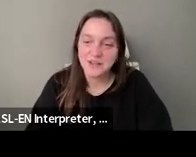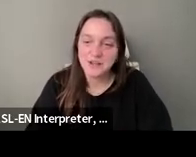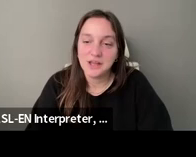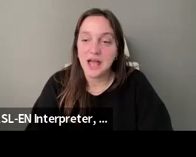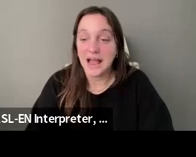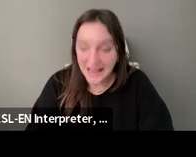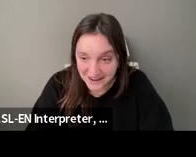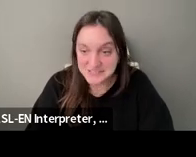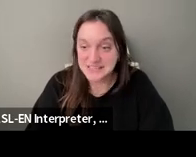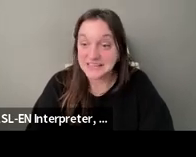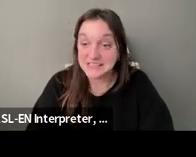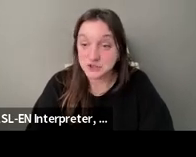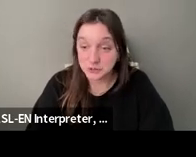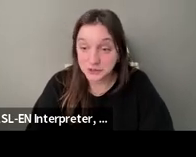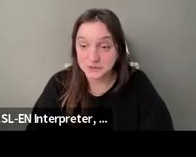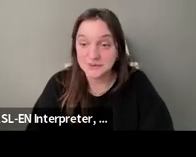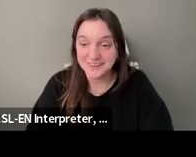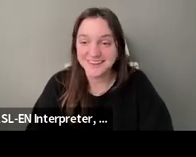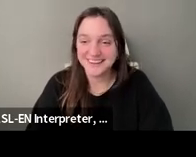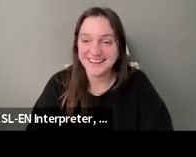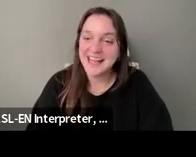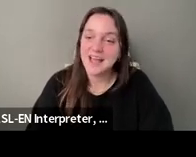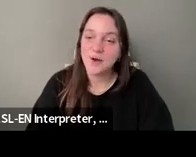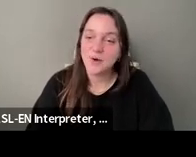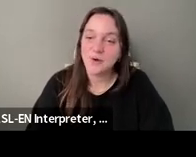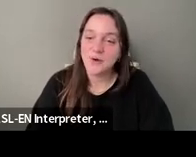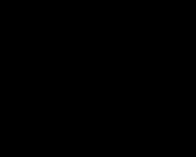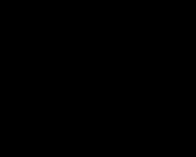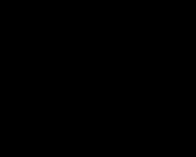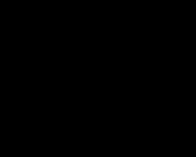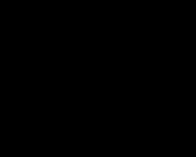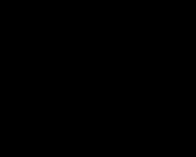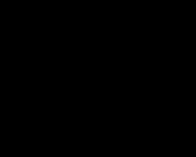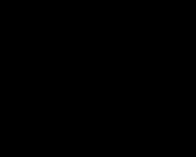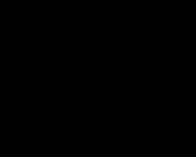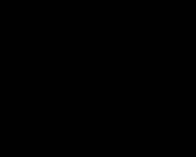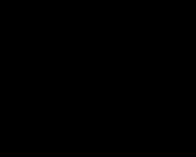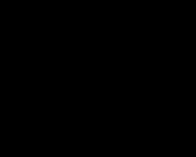have to say it is true. I'm a wonderful woman, or at least I'm going to be